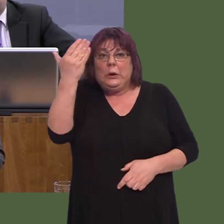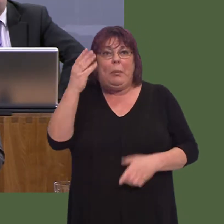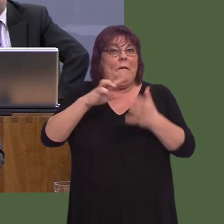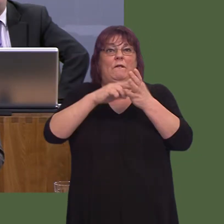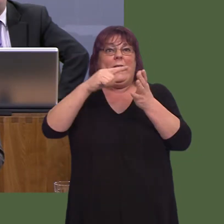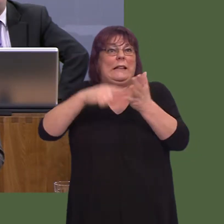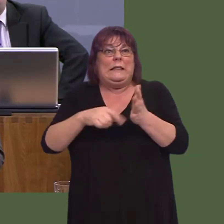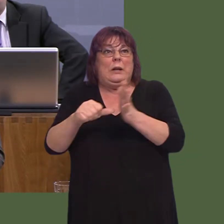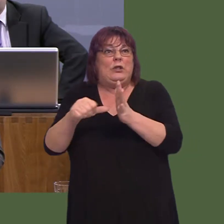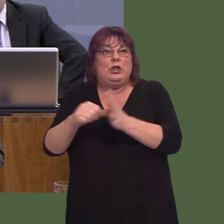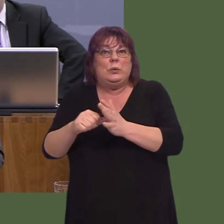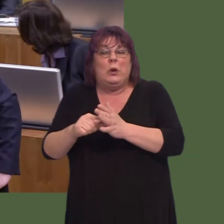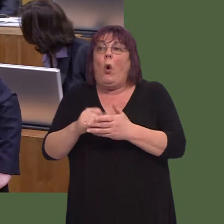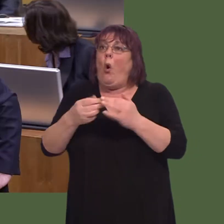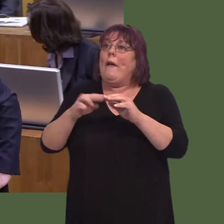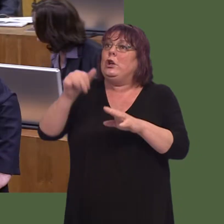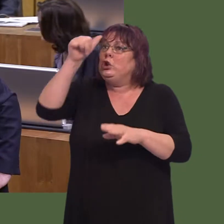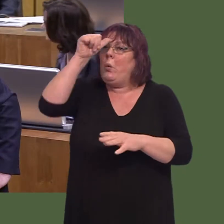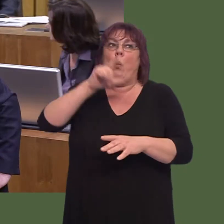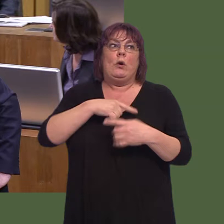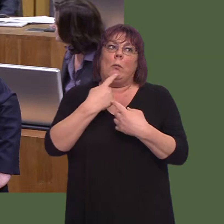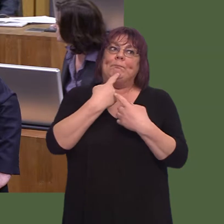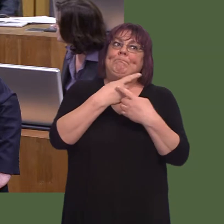and has not said anything publicly to support the Welsh Government and the Welsh taxpayer.